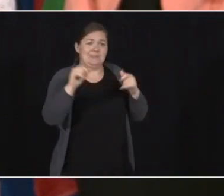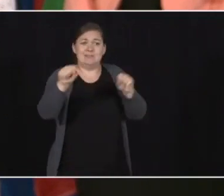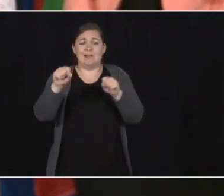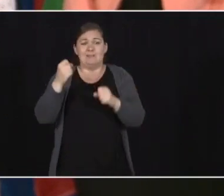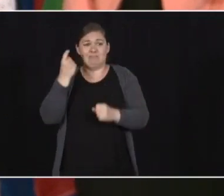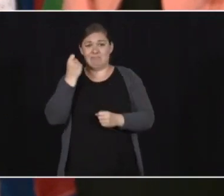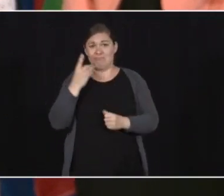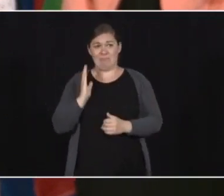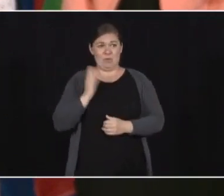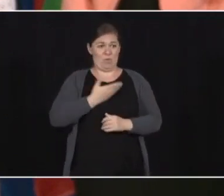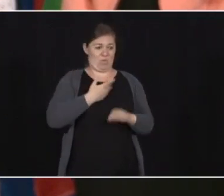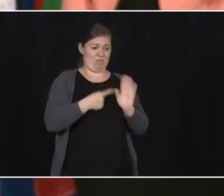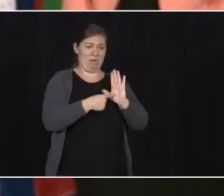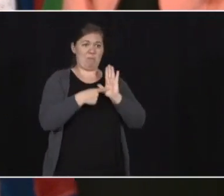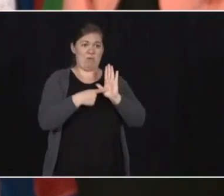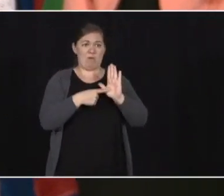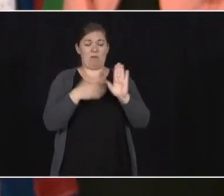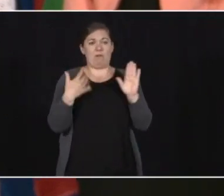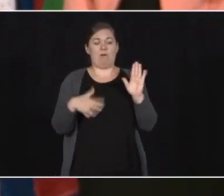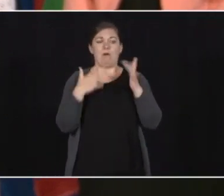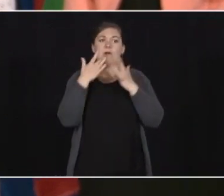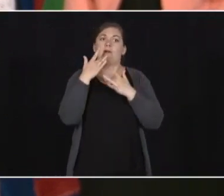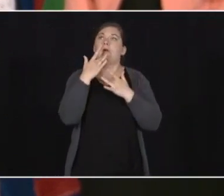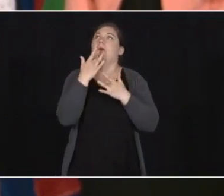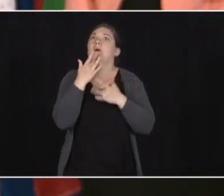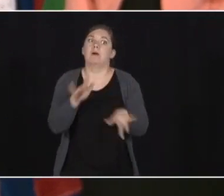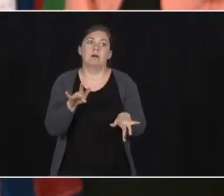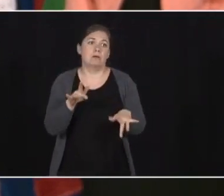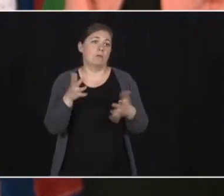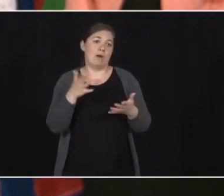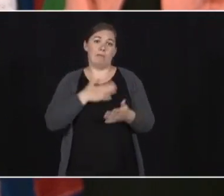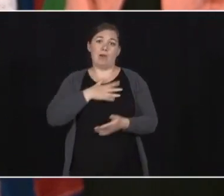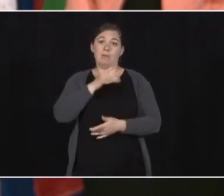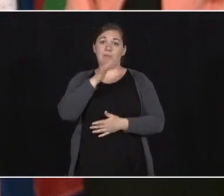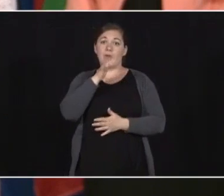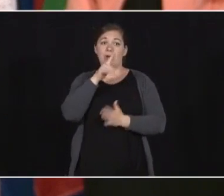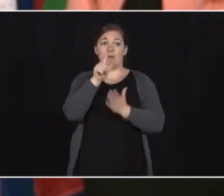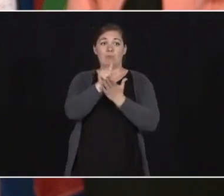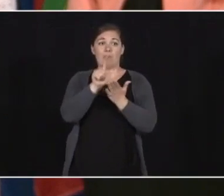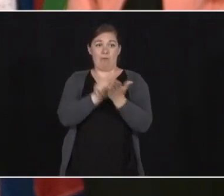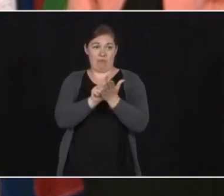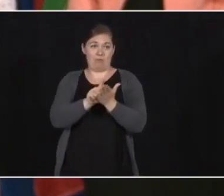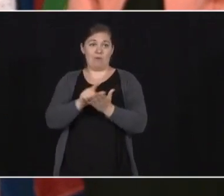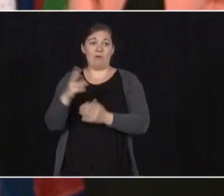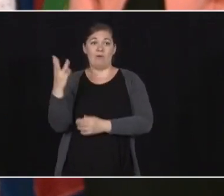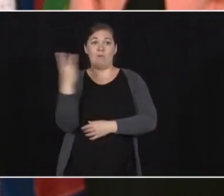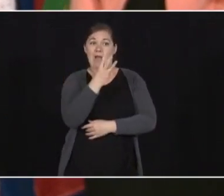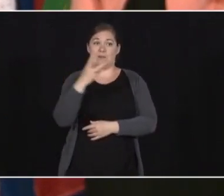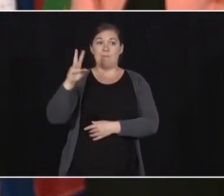I think Westpark as far as I can see and what I have heard, they